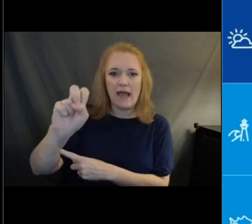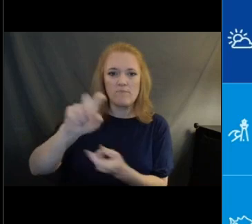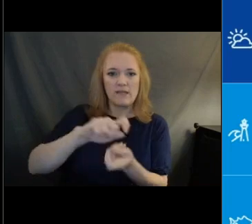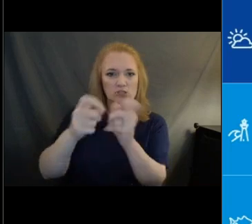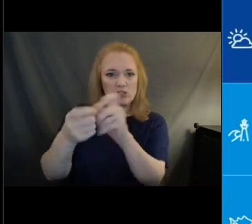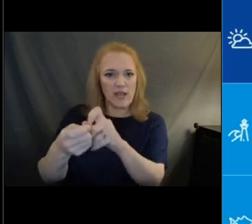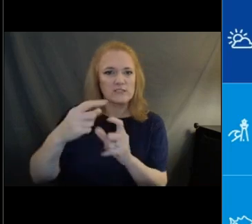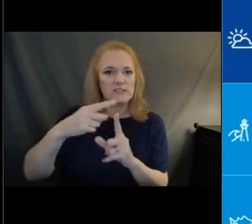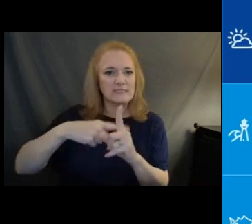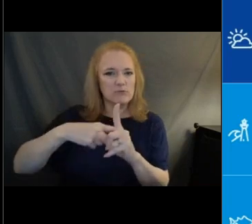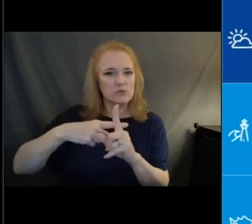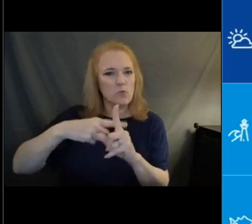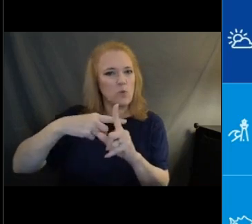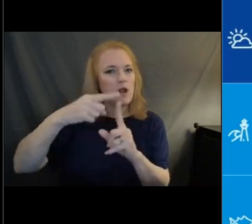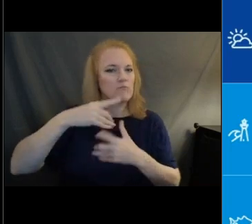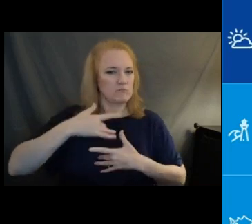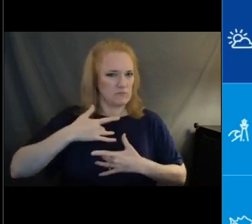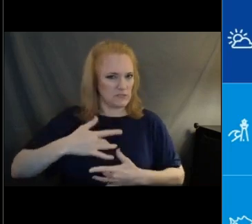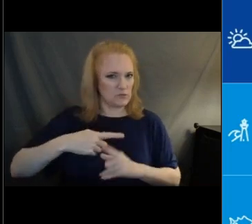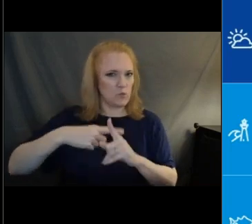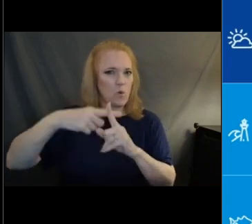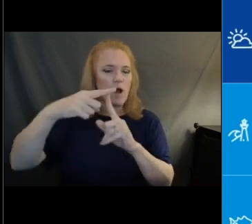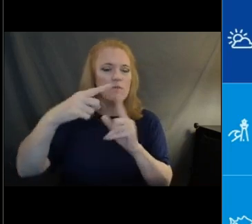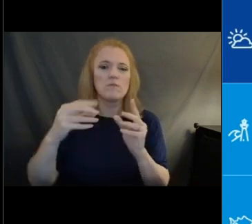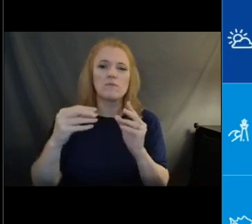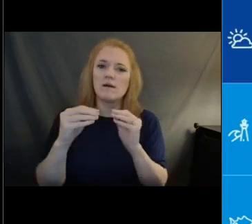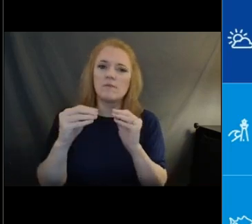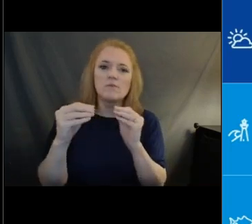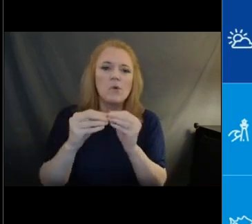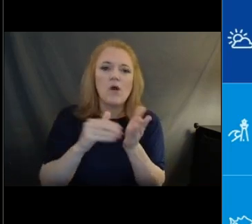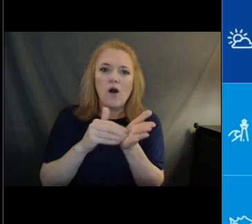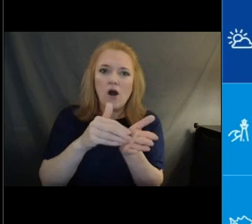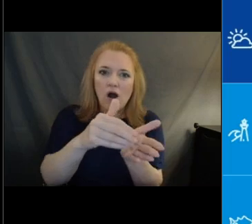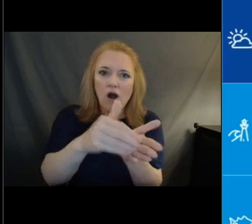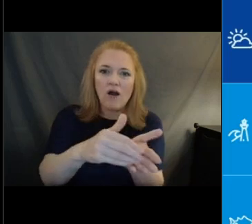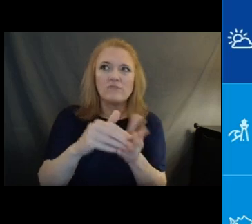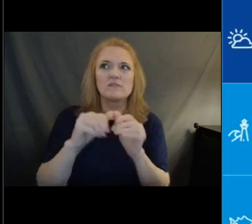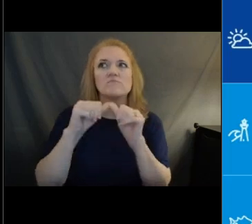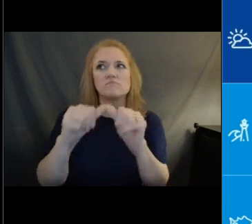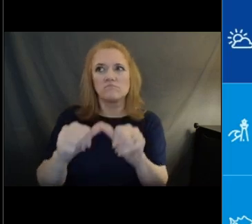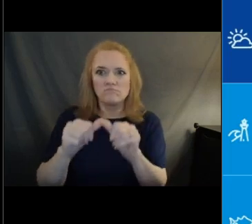but we're seeing an increase in the frequency, the intensity, and the duration of these heat waves,